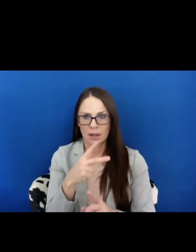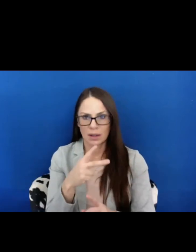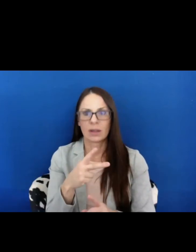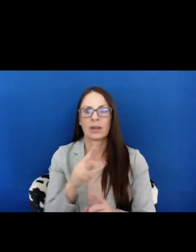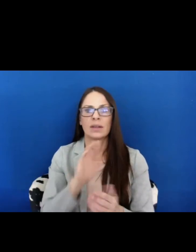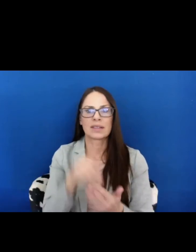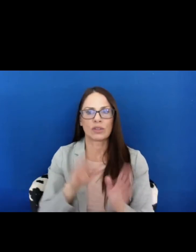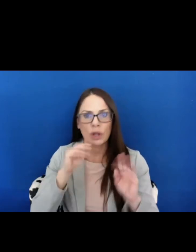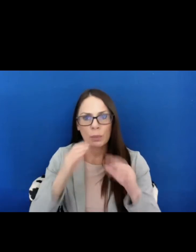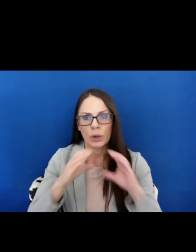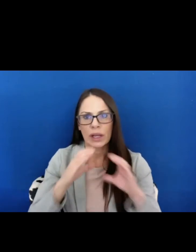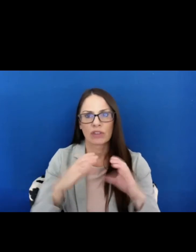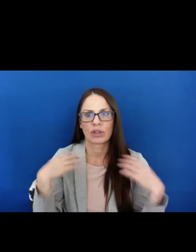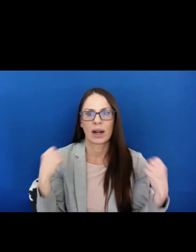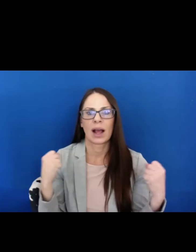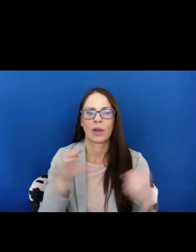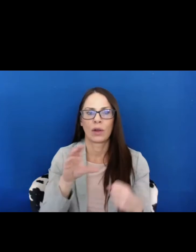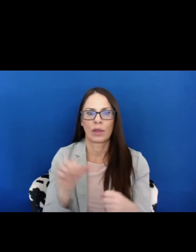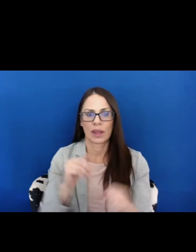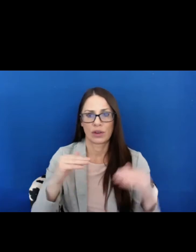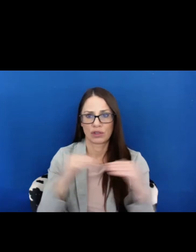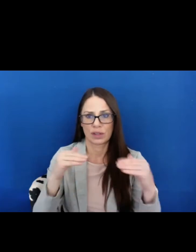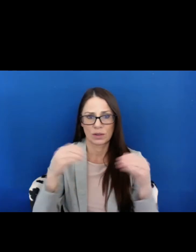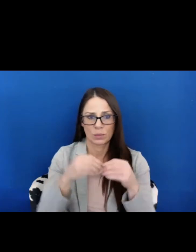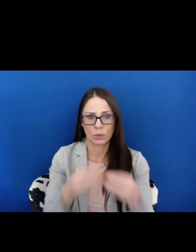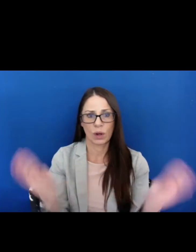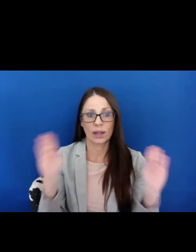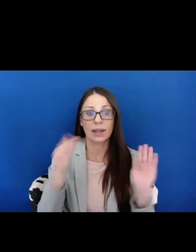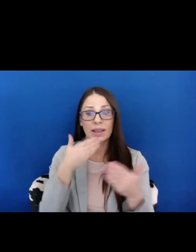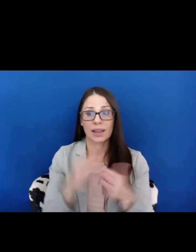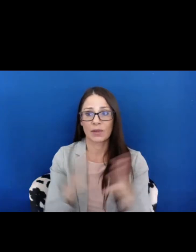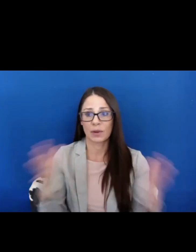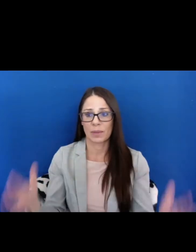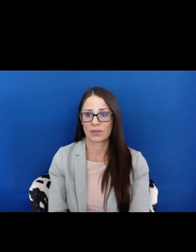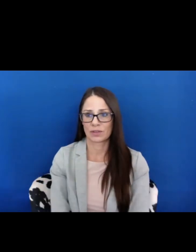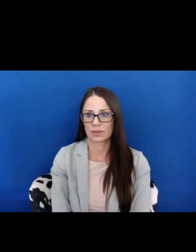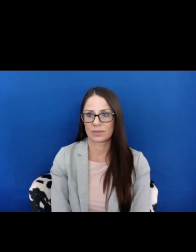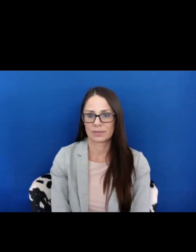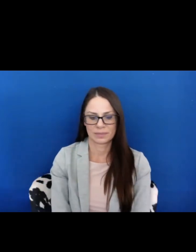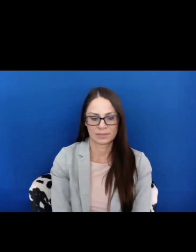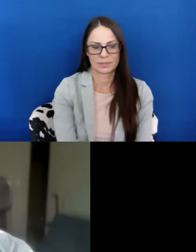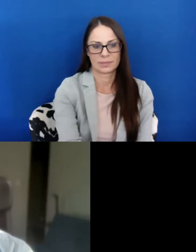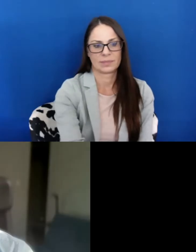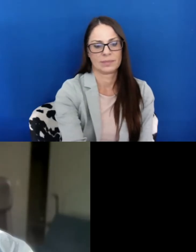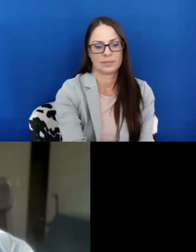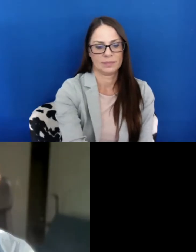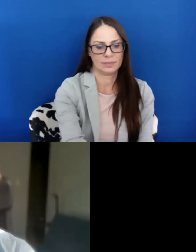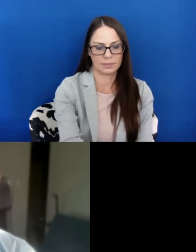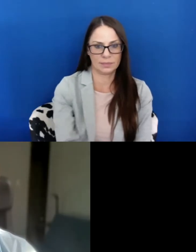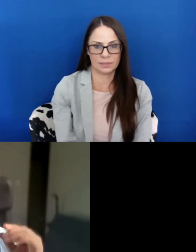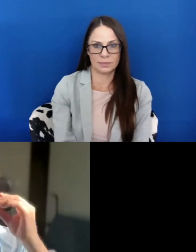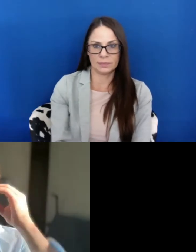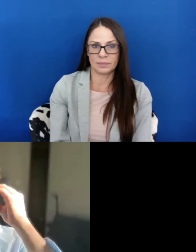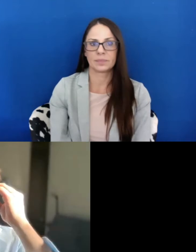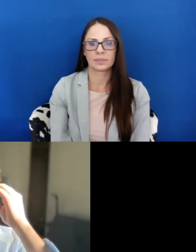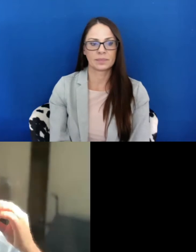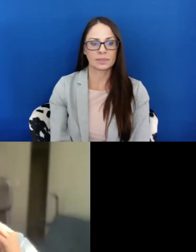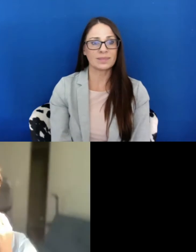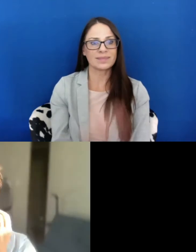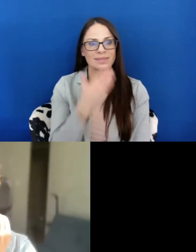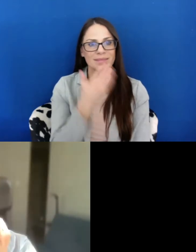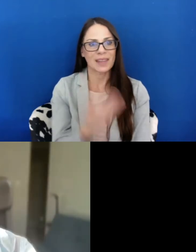15:27:08 Thank you so much. 15:27:15 Thank you for that fantastic talk,